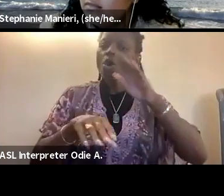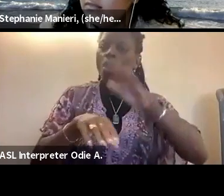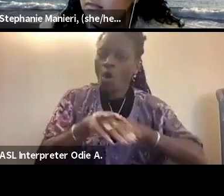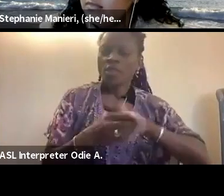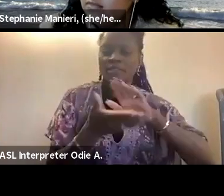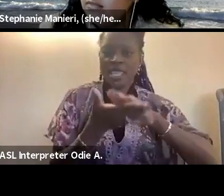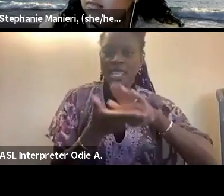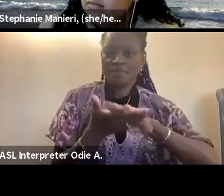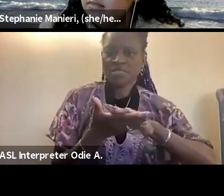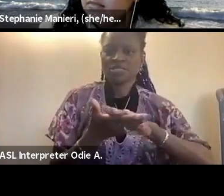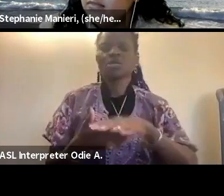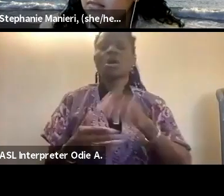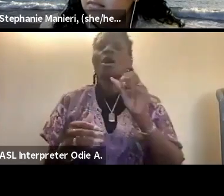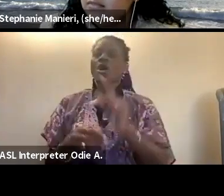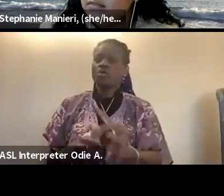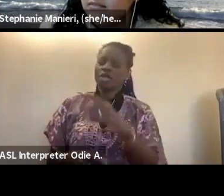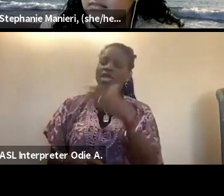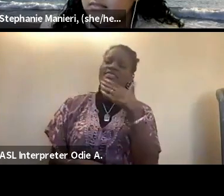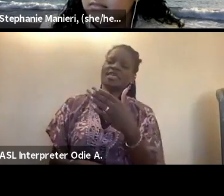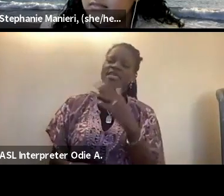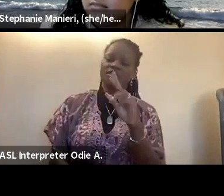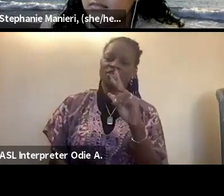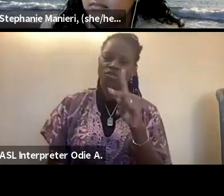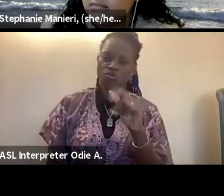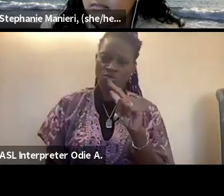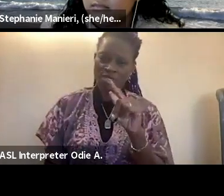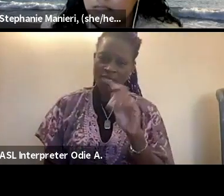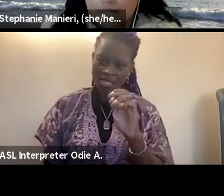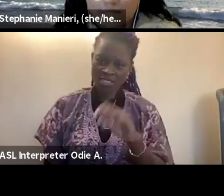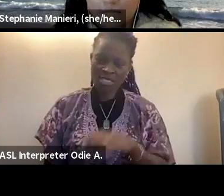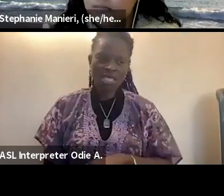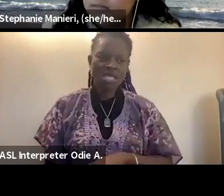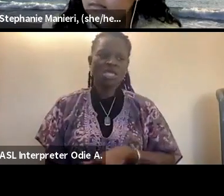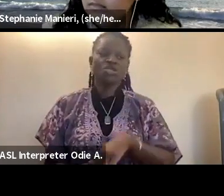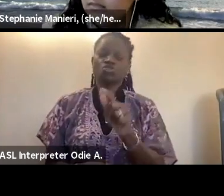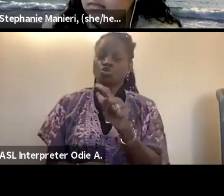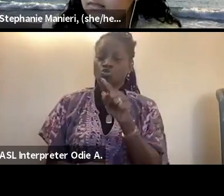And I don't suppose you or anyone else there has numbers on